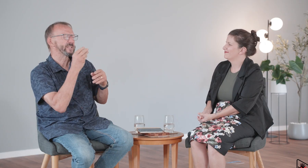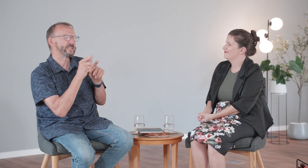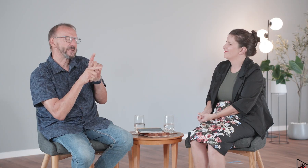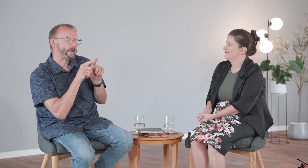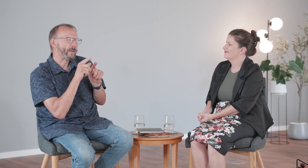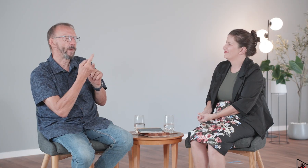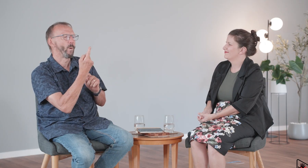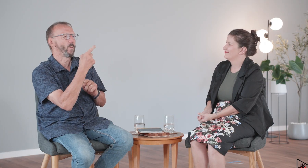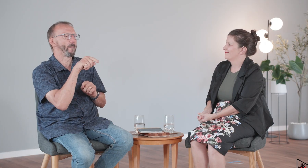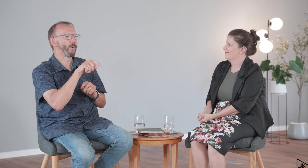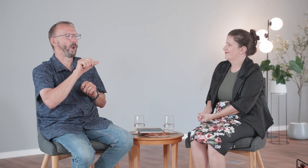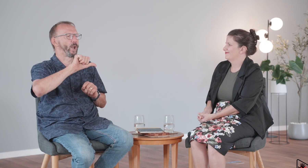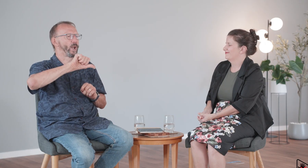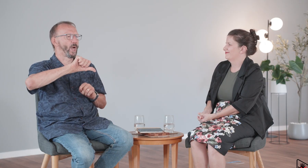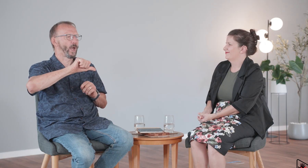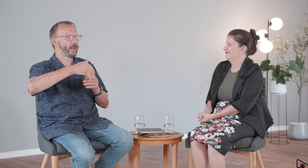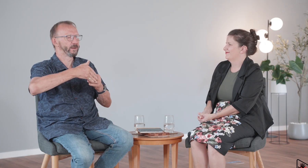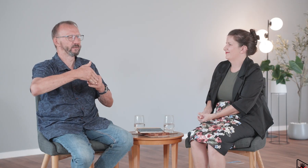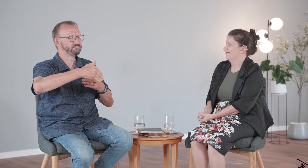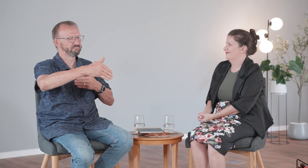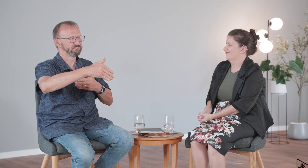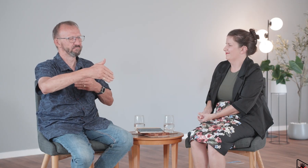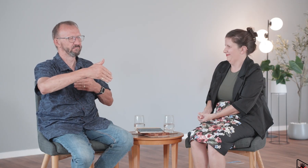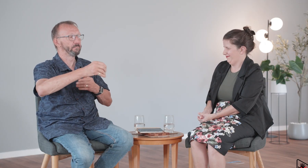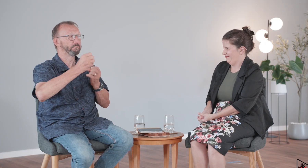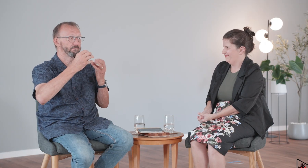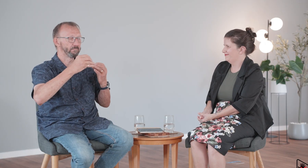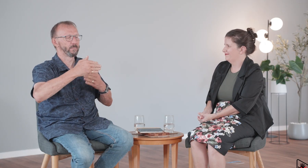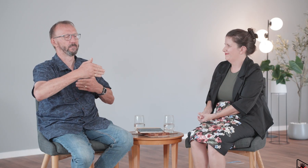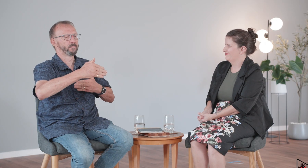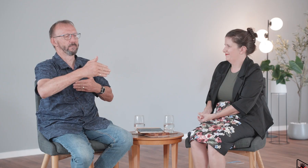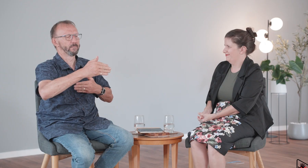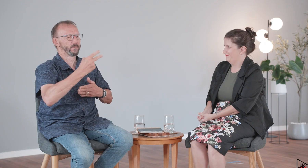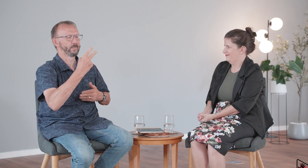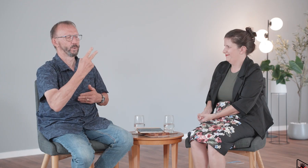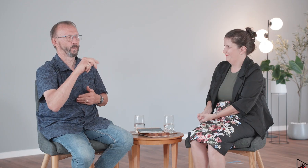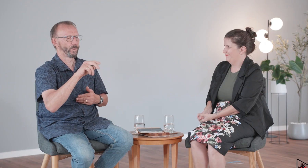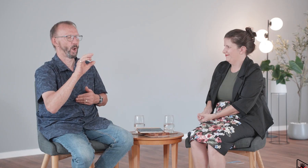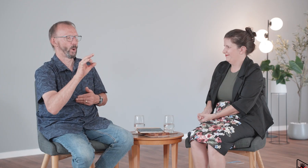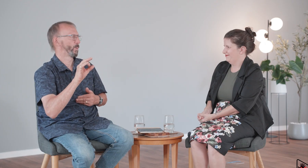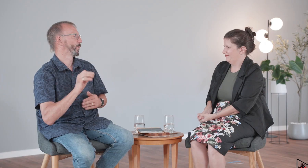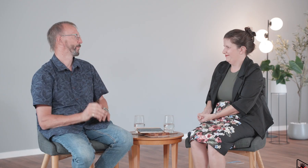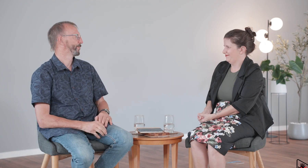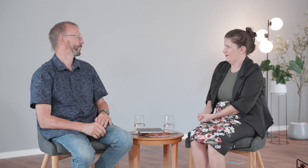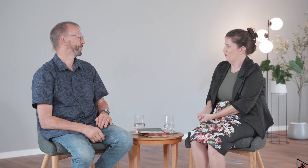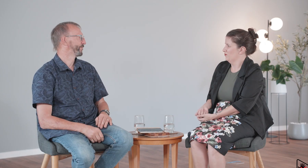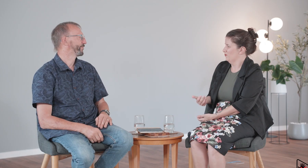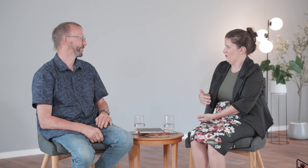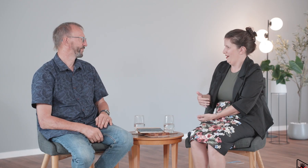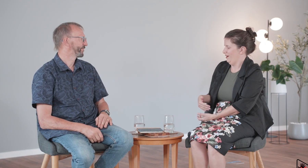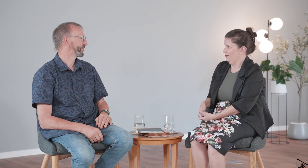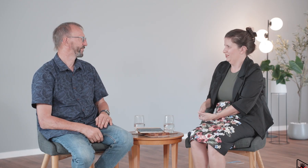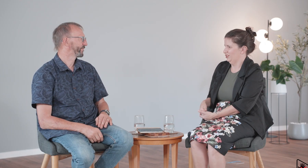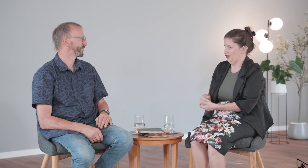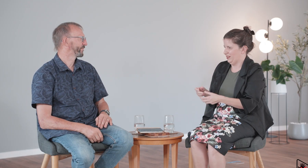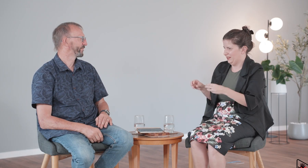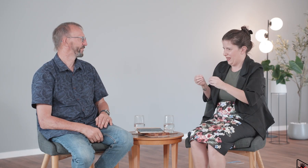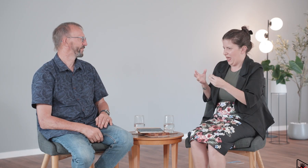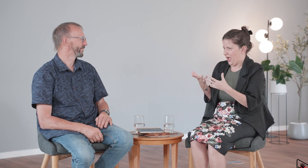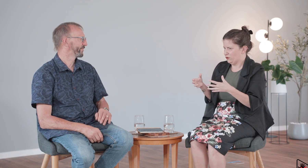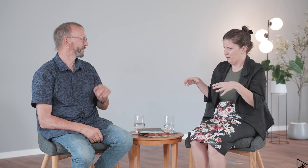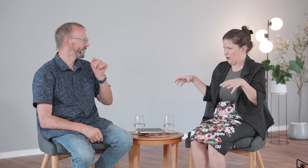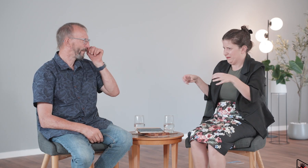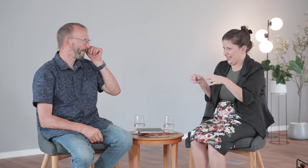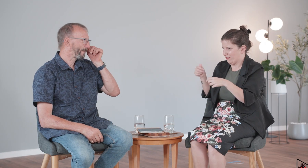suits most people. Every now and then we'll make one 1.9 in length, but mostly it's 2 m. Okay. Wow.